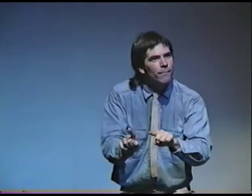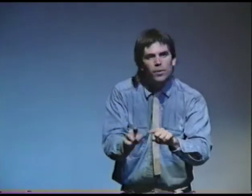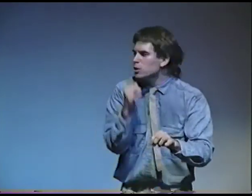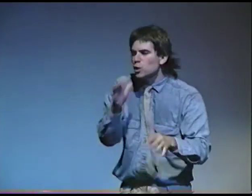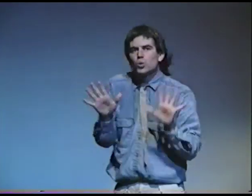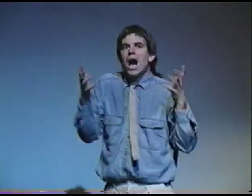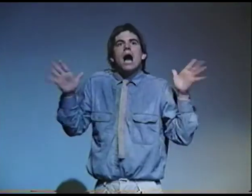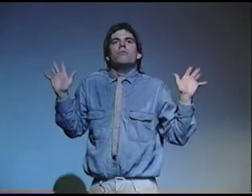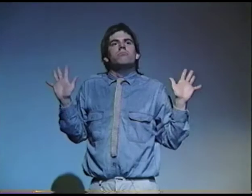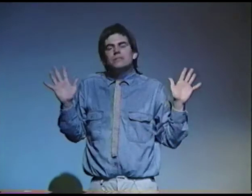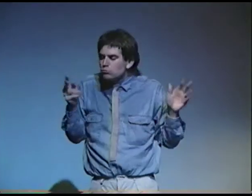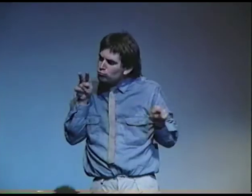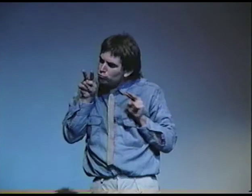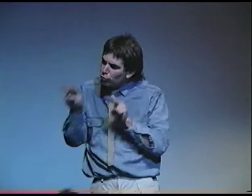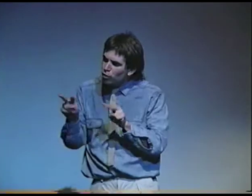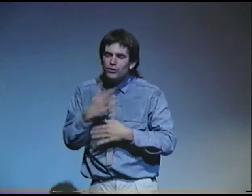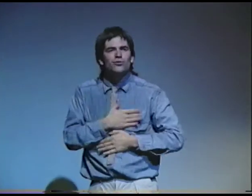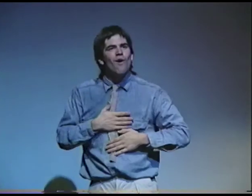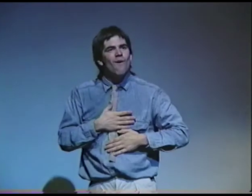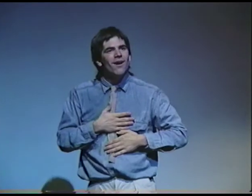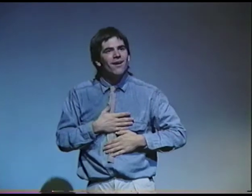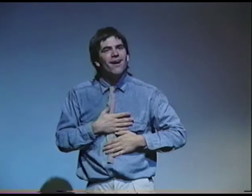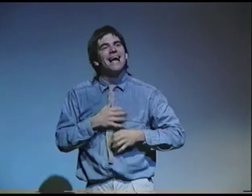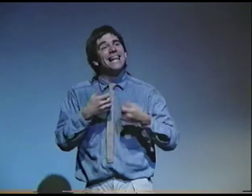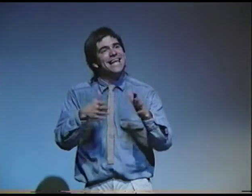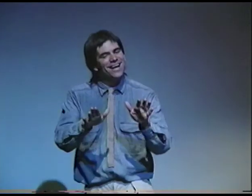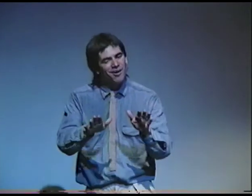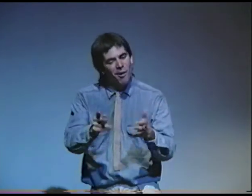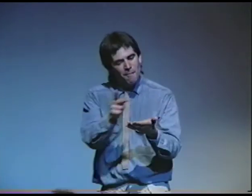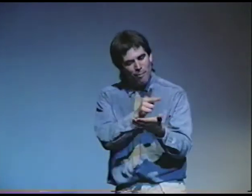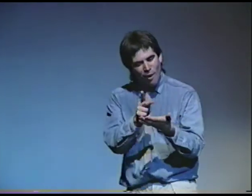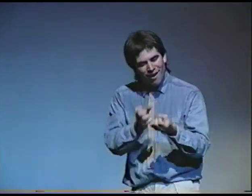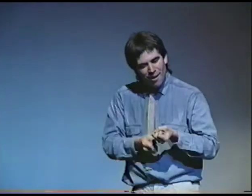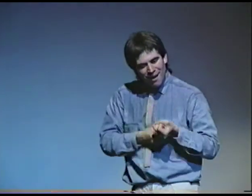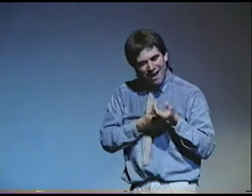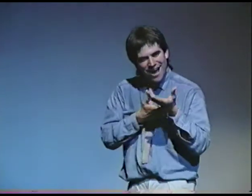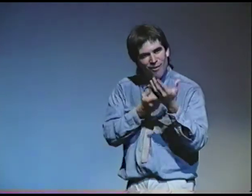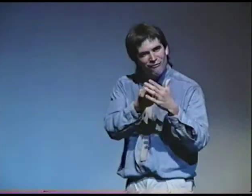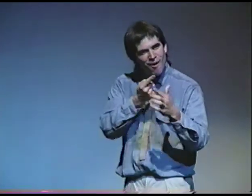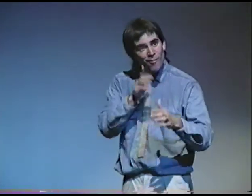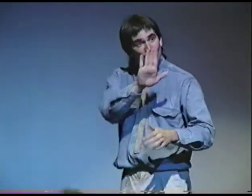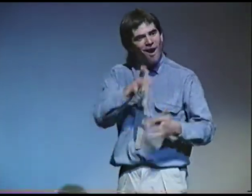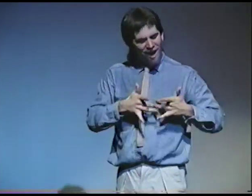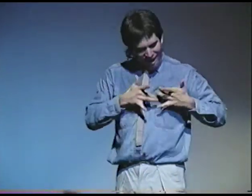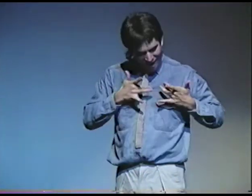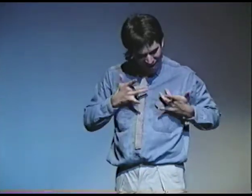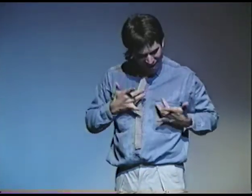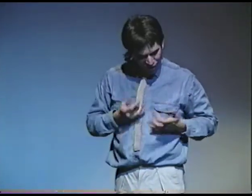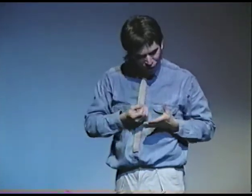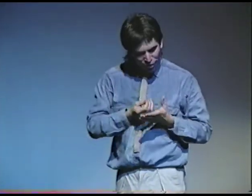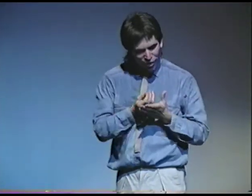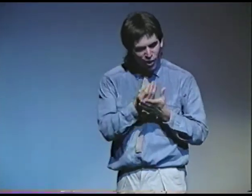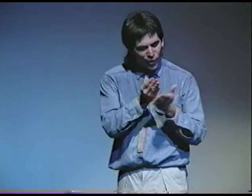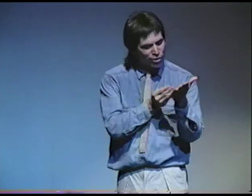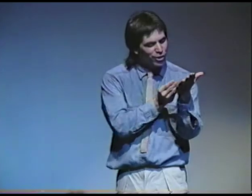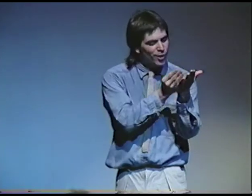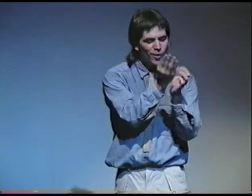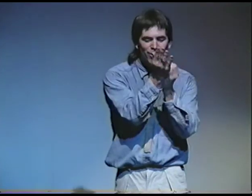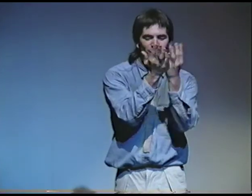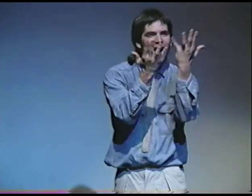See what happens. Just watch it and enjoy let the poets express themselves